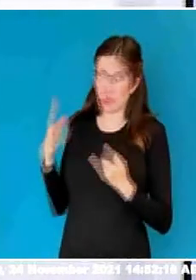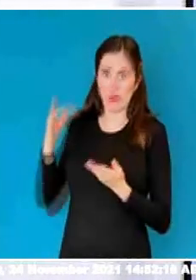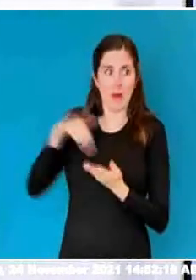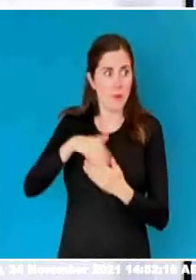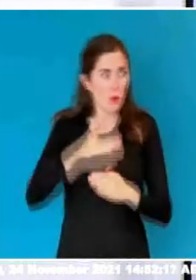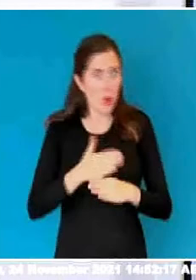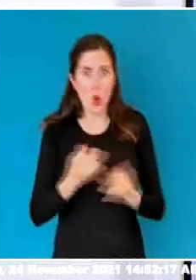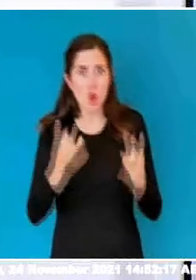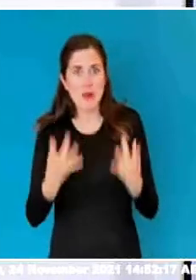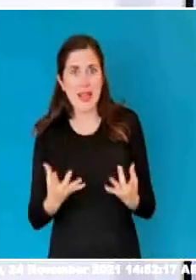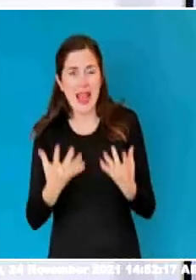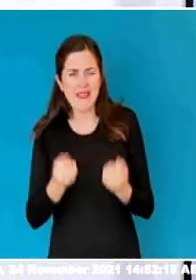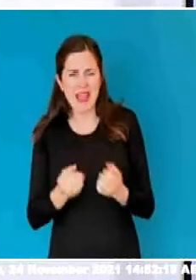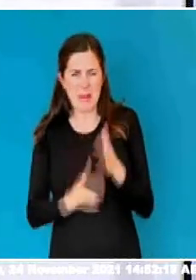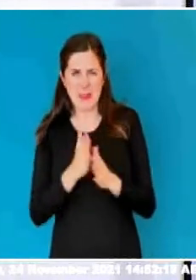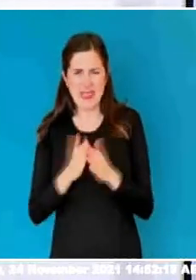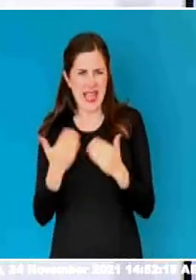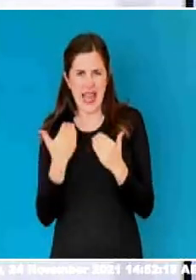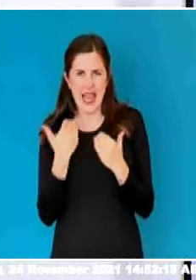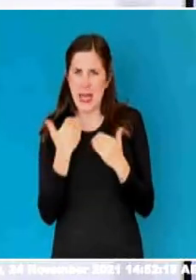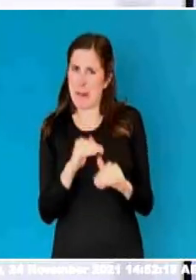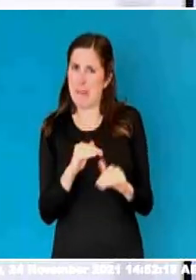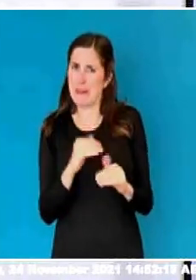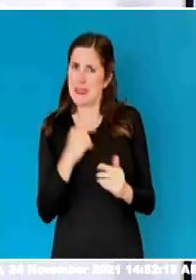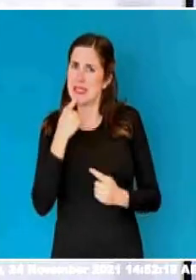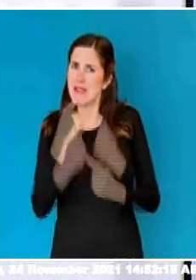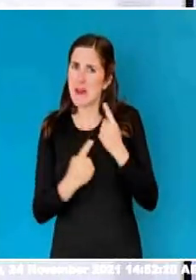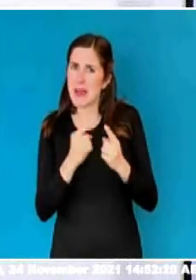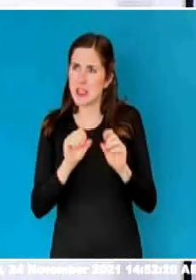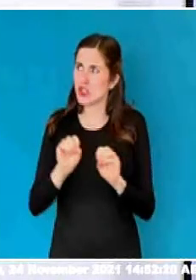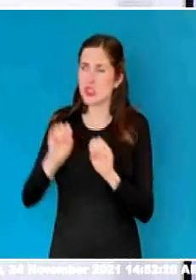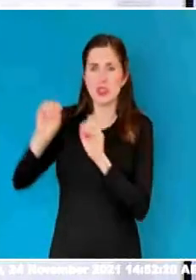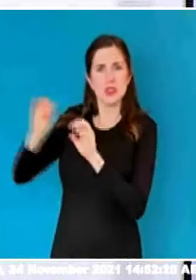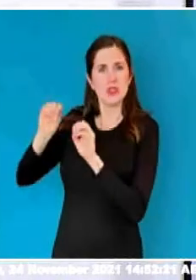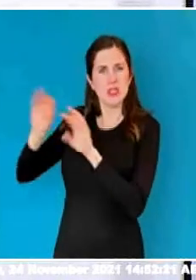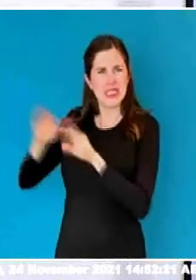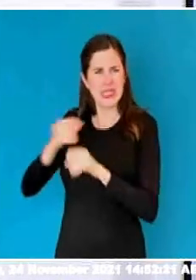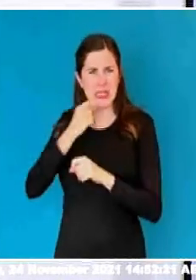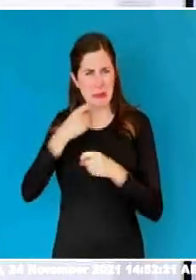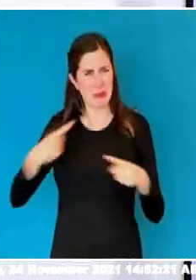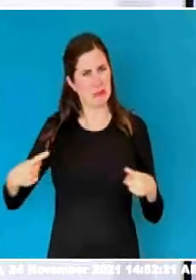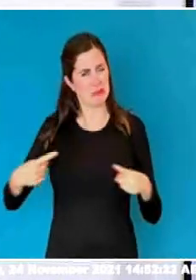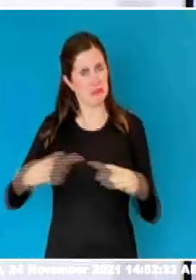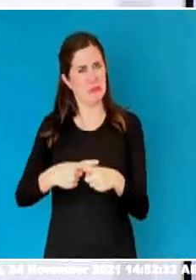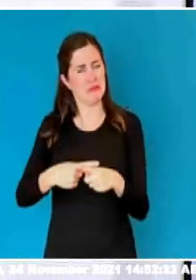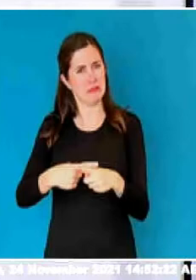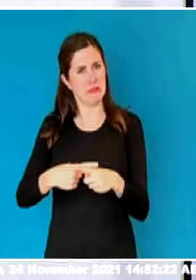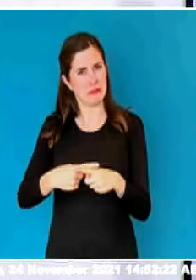often be very limited information. So you see there is some contradiction in the terms of the way in which information